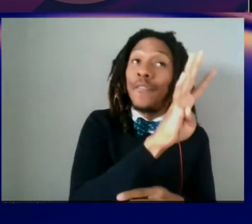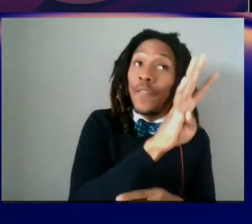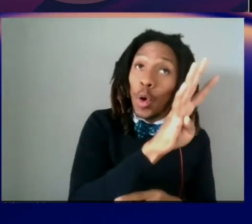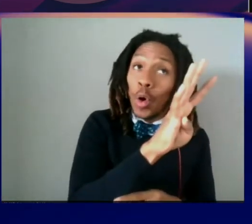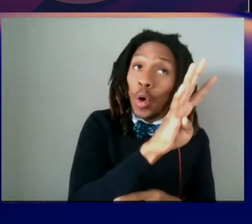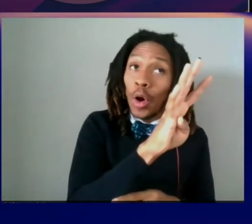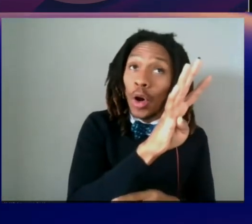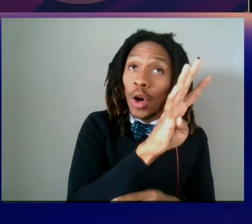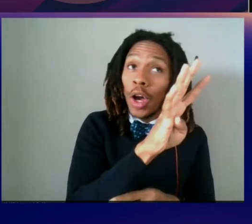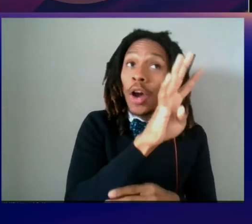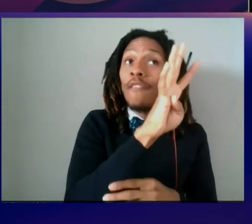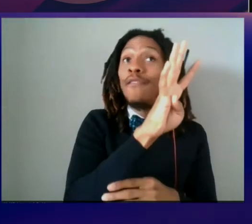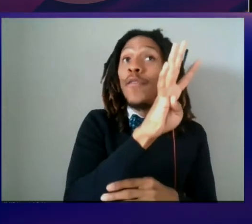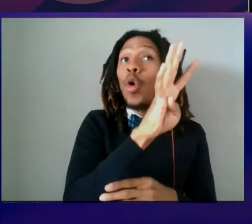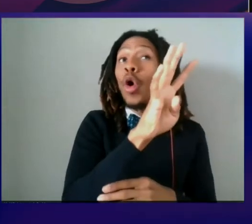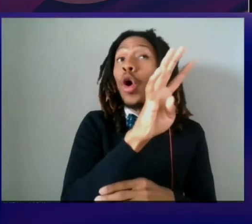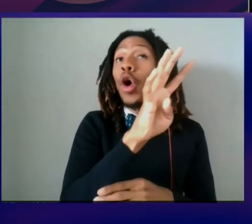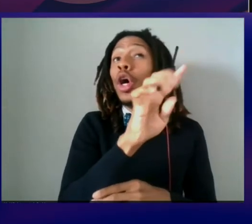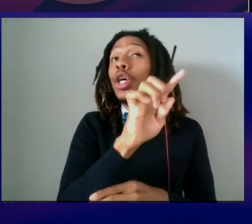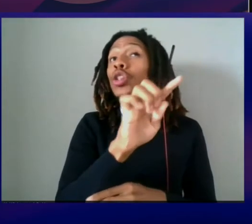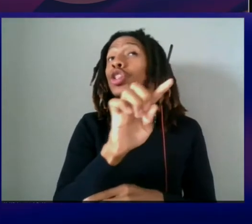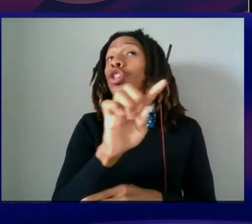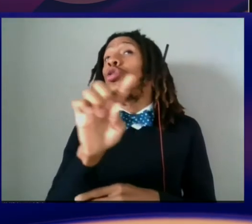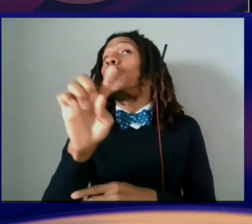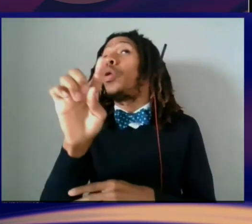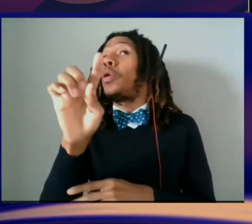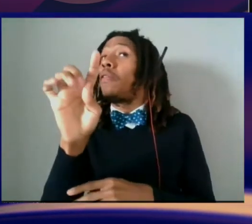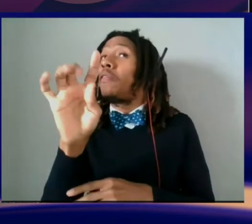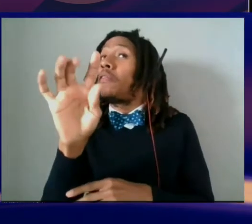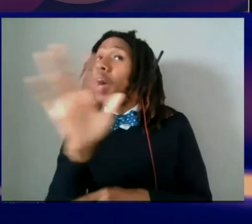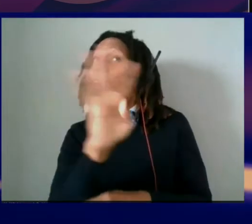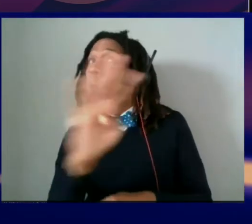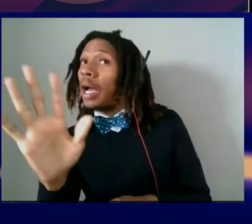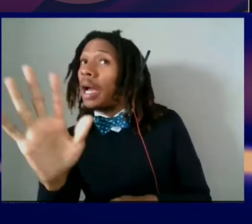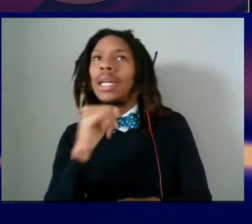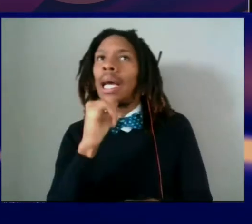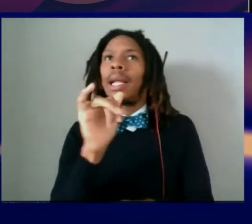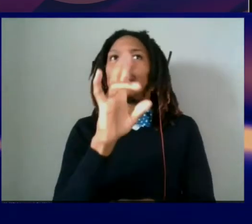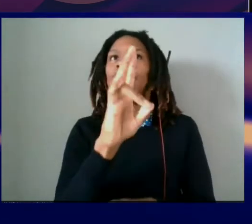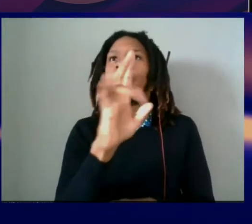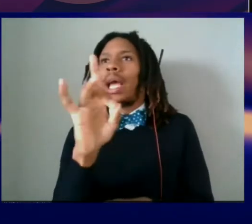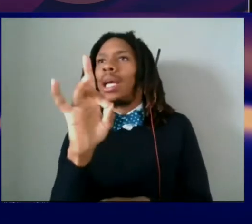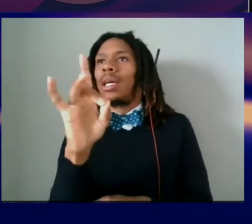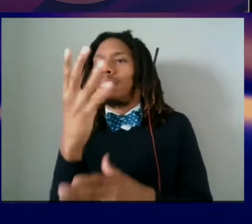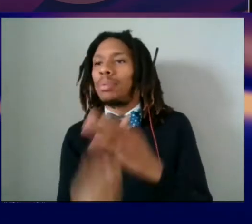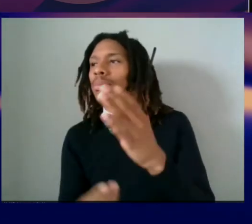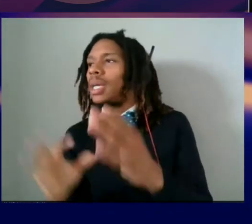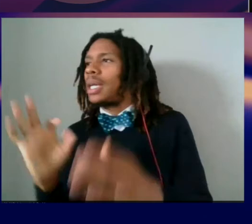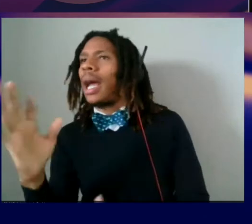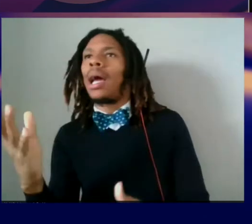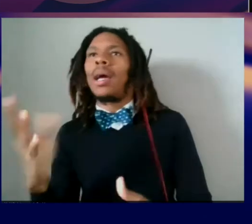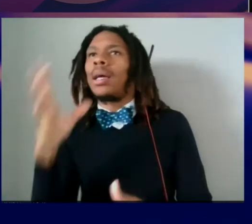Four to five. Okay. Okay. It's not like 7, 8, 9, so nine's missing. (Suman chuckles)